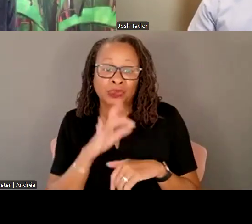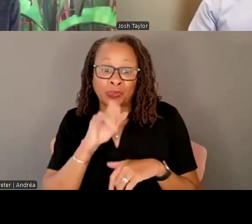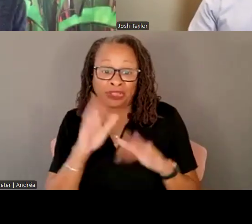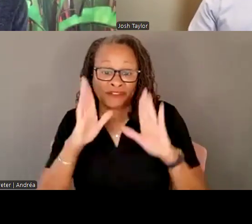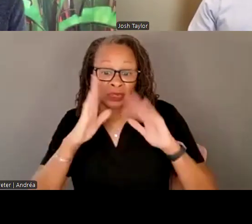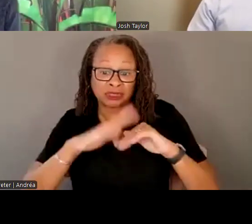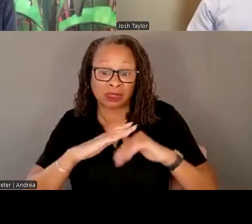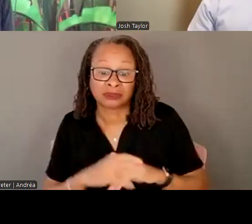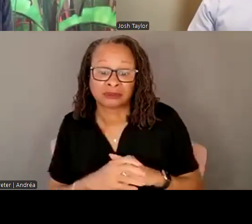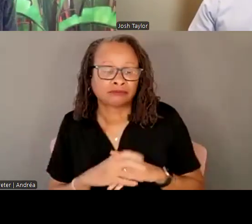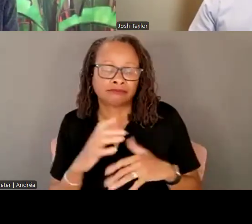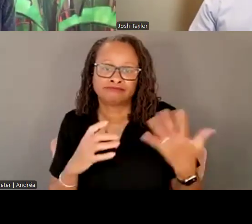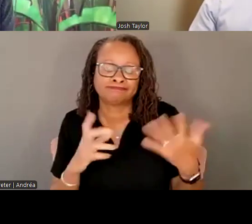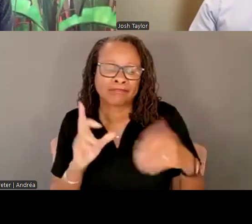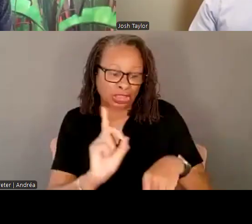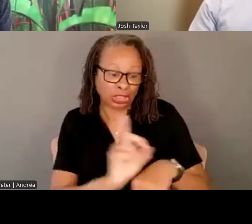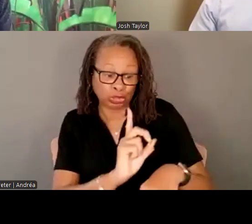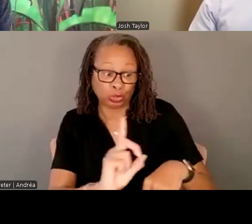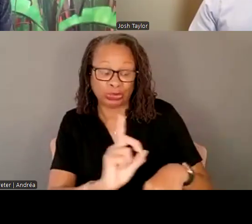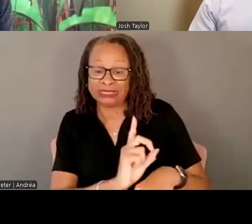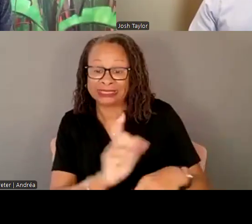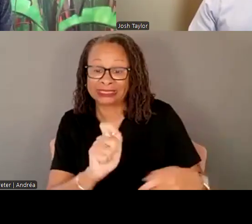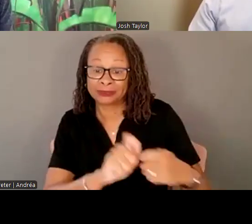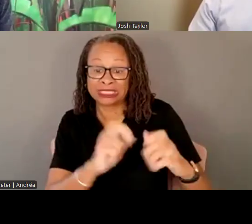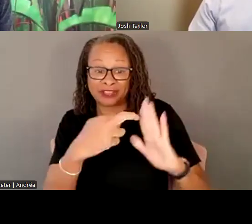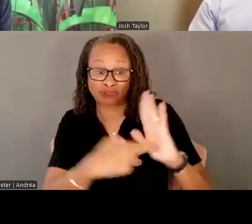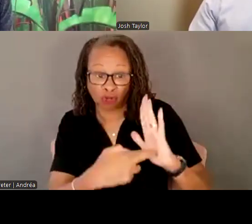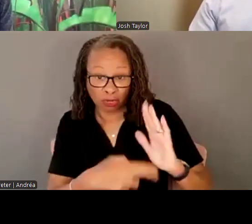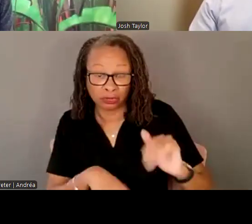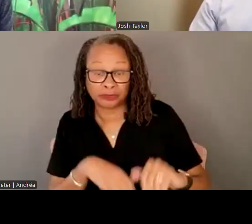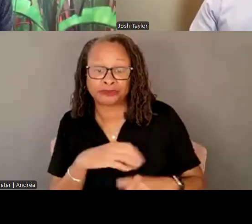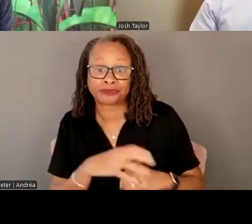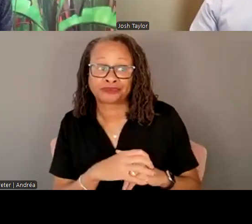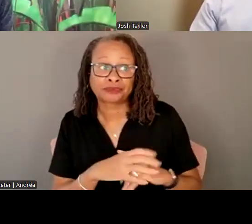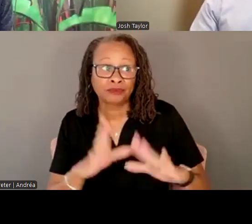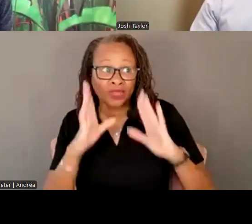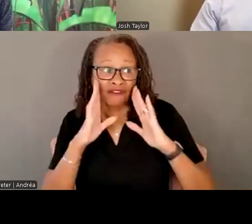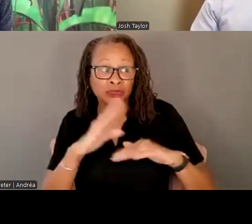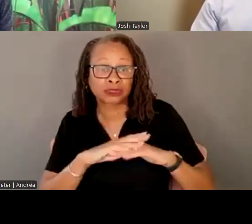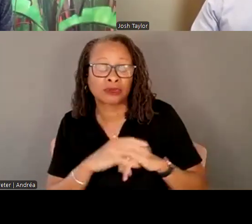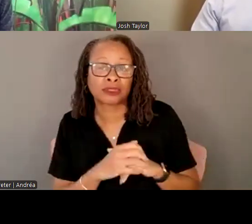on what are the duties of this particular role, focusing on what the duties are,